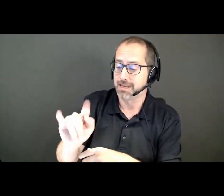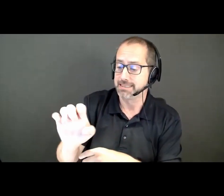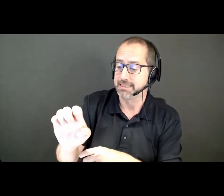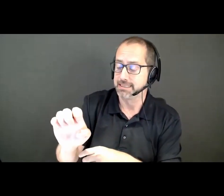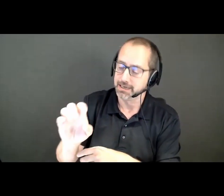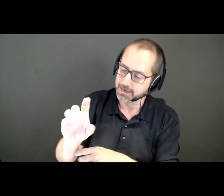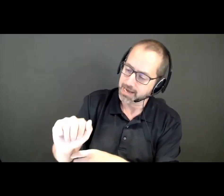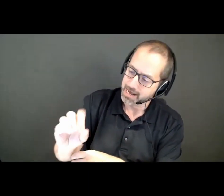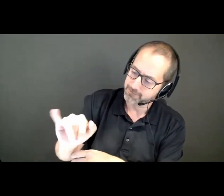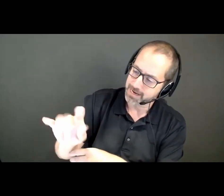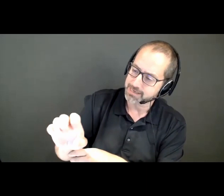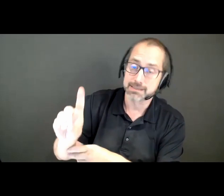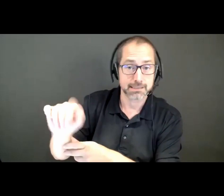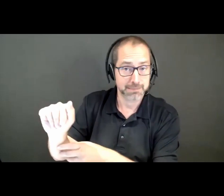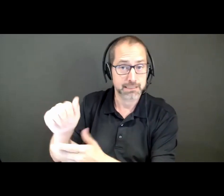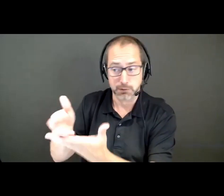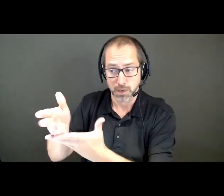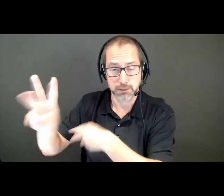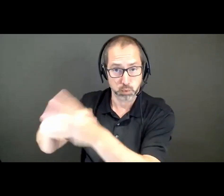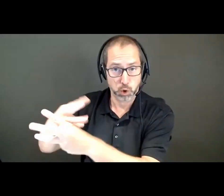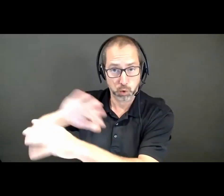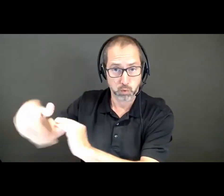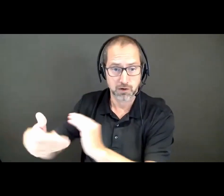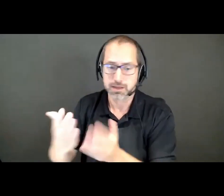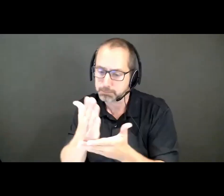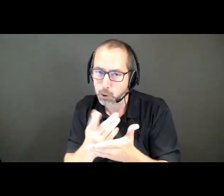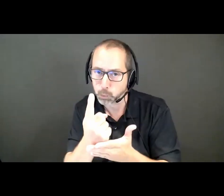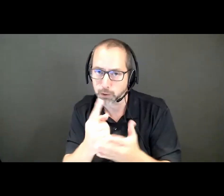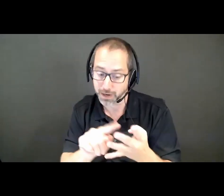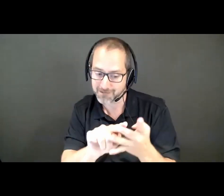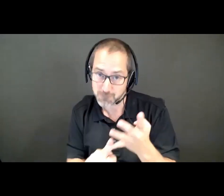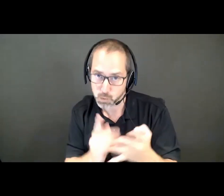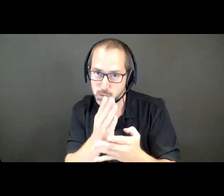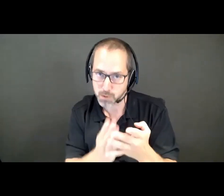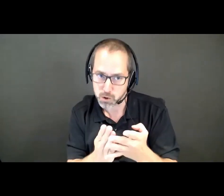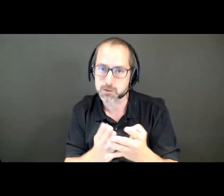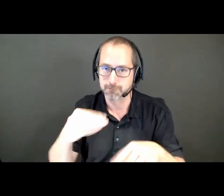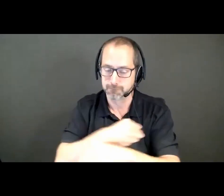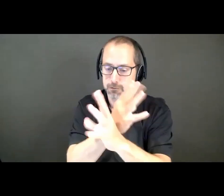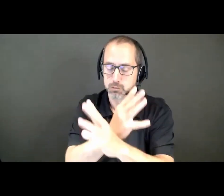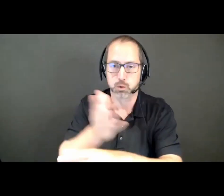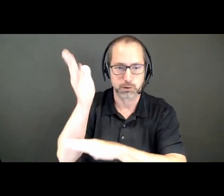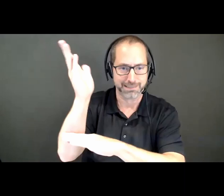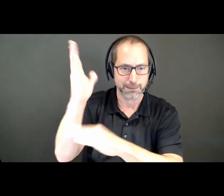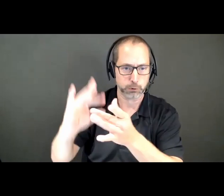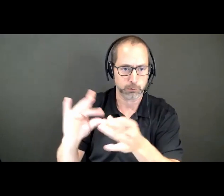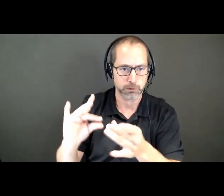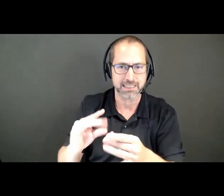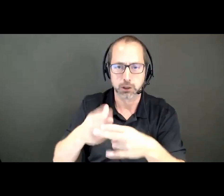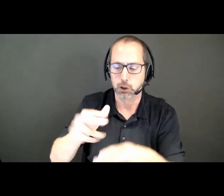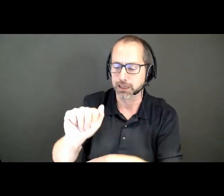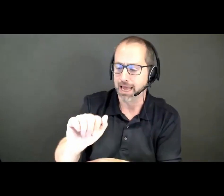is part one of a four-part virtual speaker series called "Advocates Assembly: Disability Research